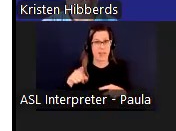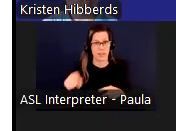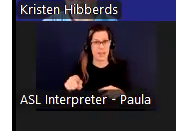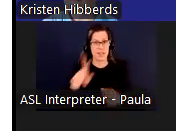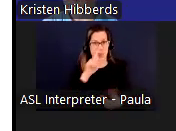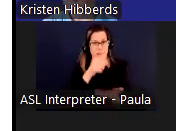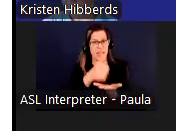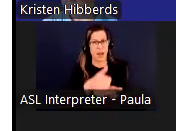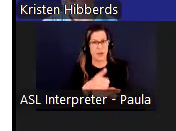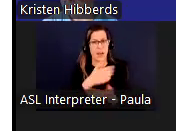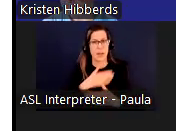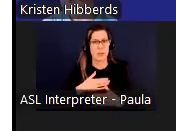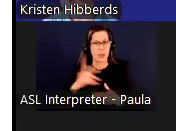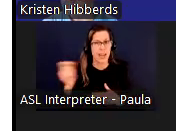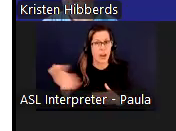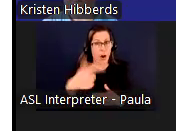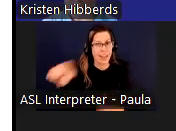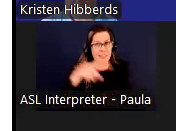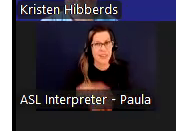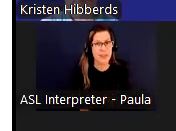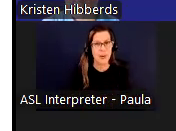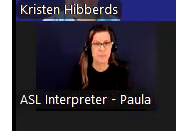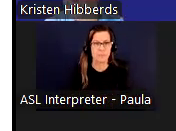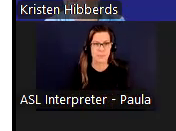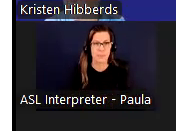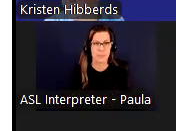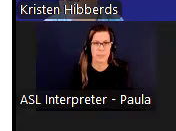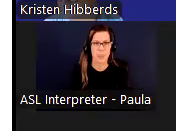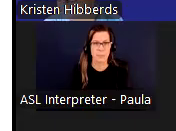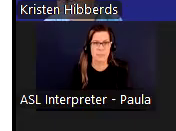So I appreciate you all and I'll put oh perfect,